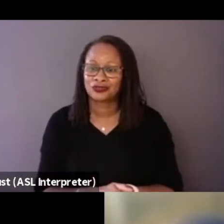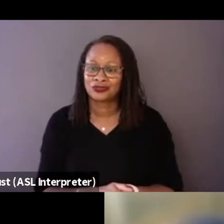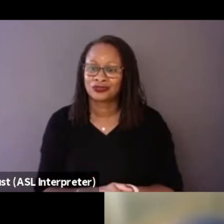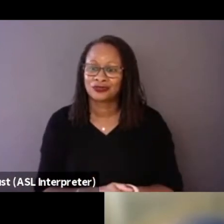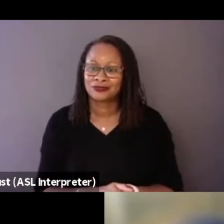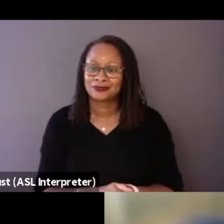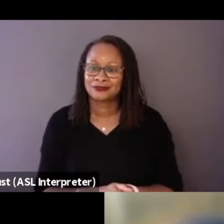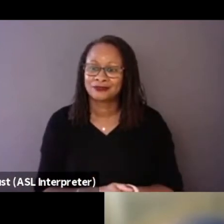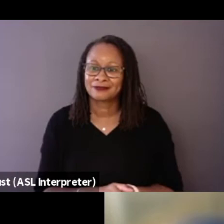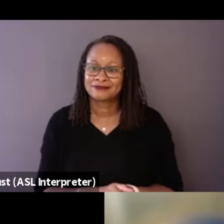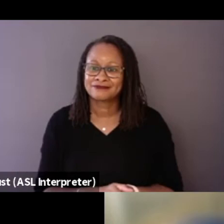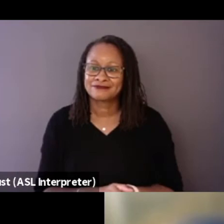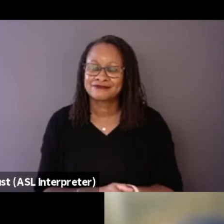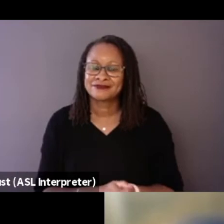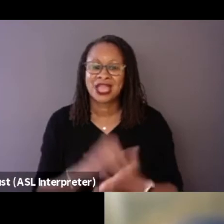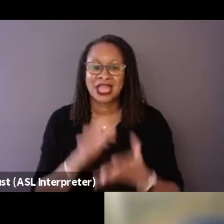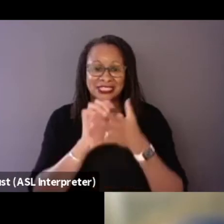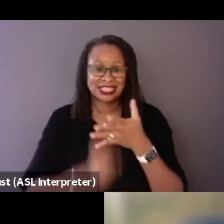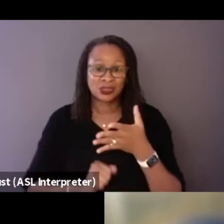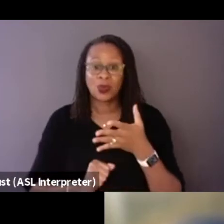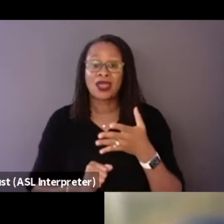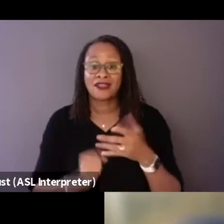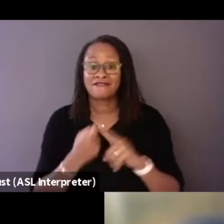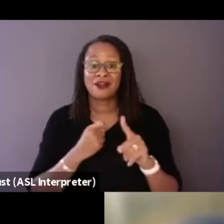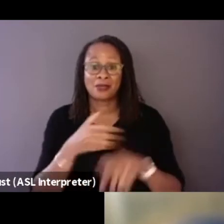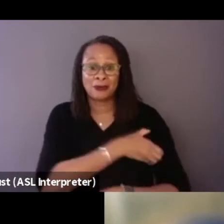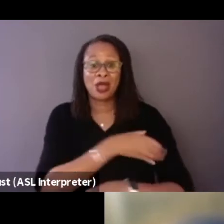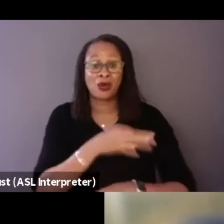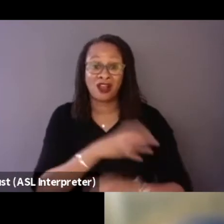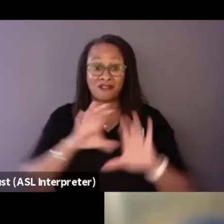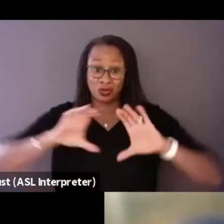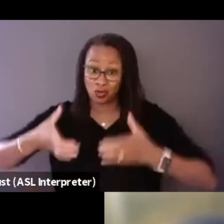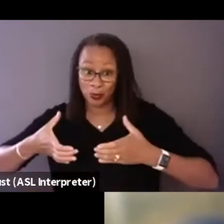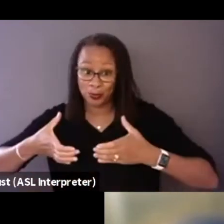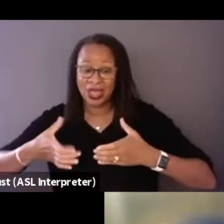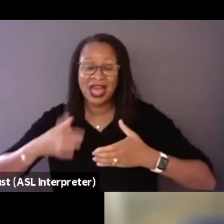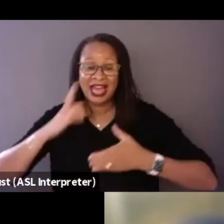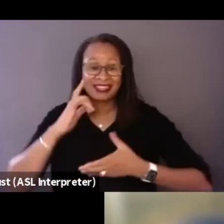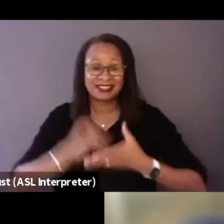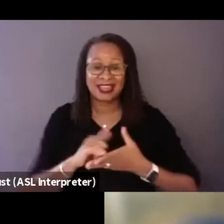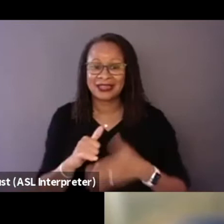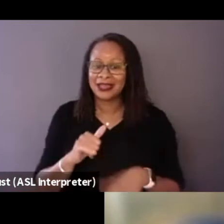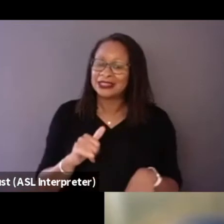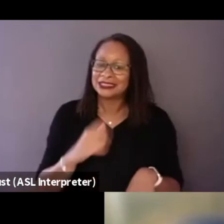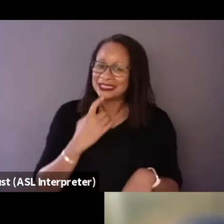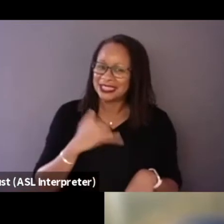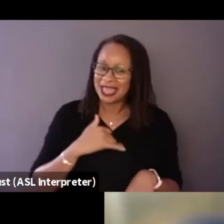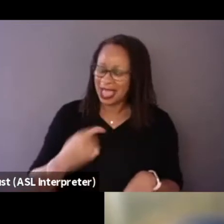takes away from the power of the collective. I think that's what Jessica was getting at is that she doesn't see herself as one individual leader,